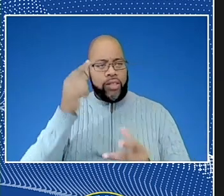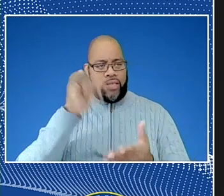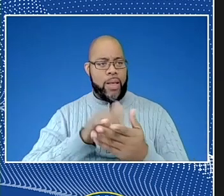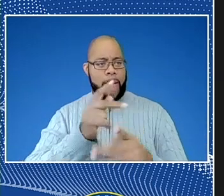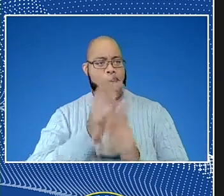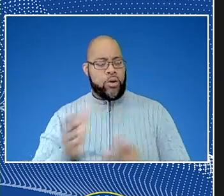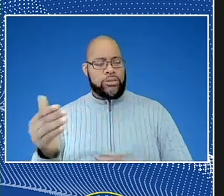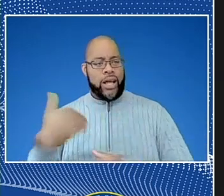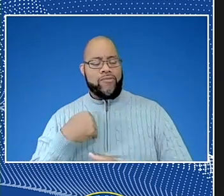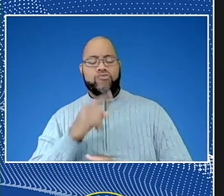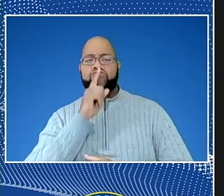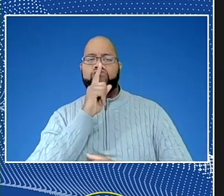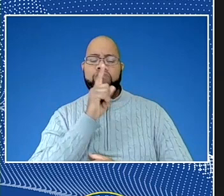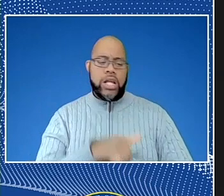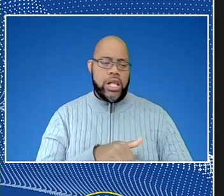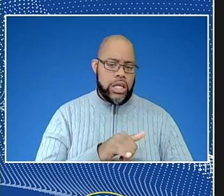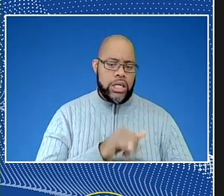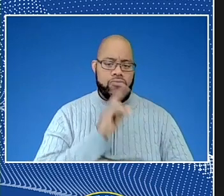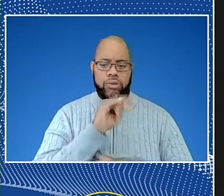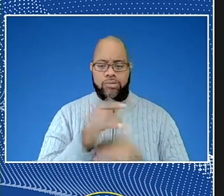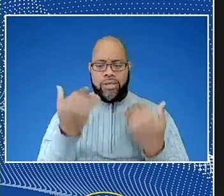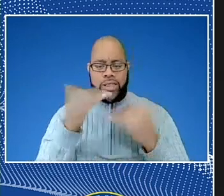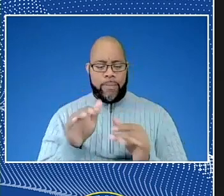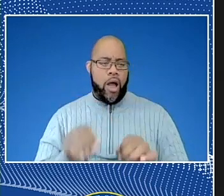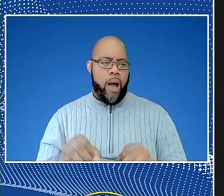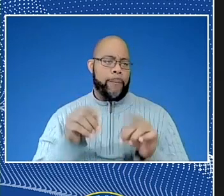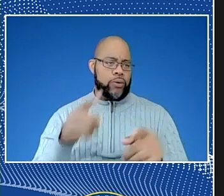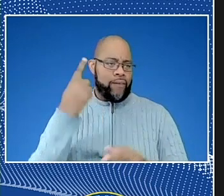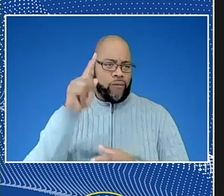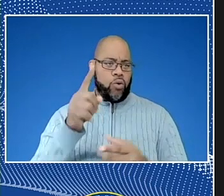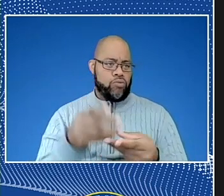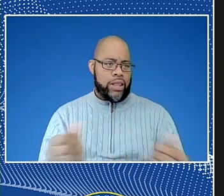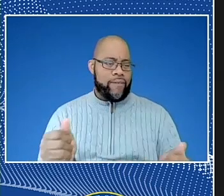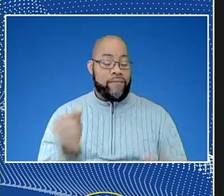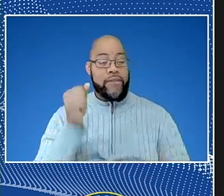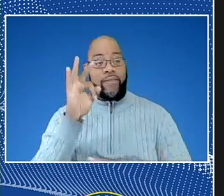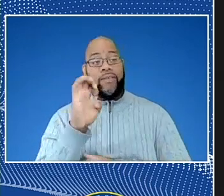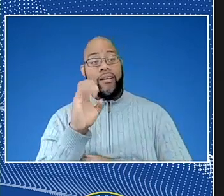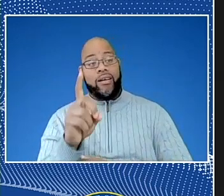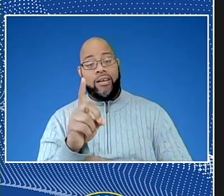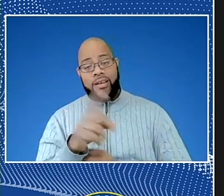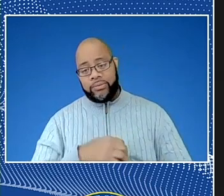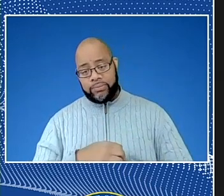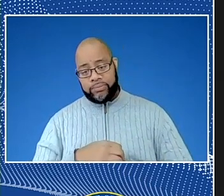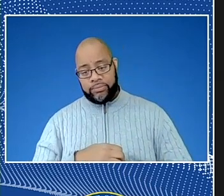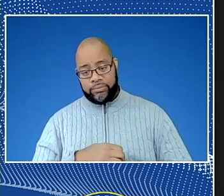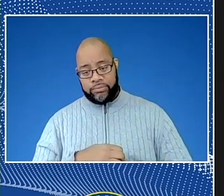really, really limited opportunities for relief. So if the Department is, I think